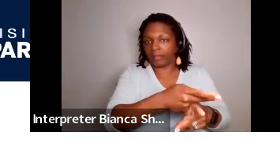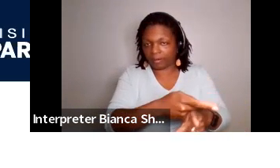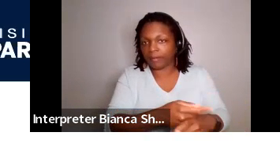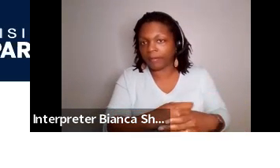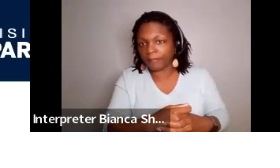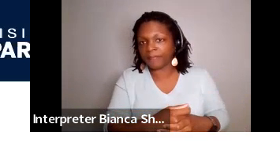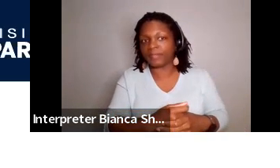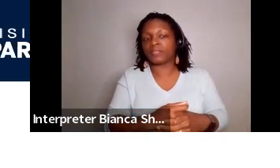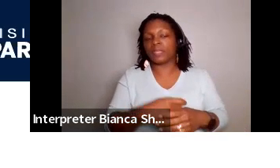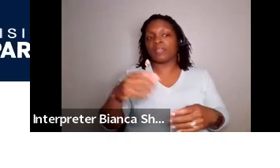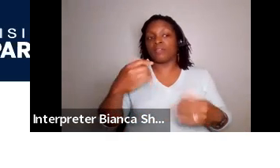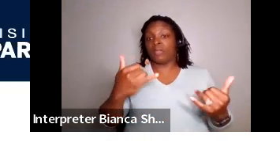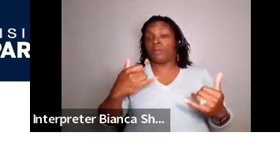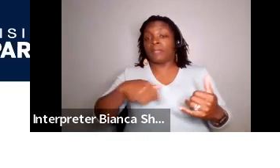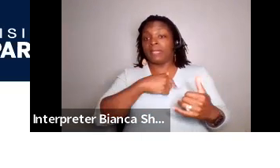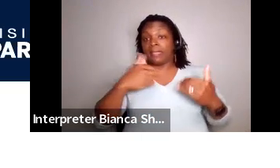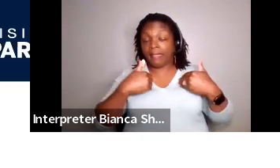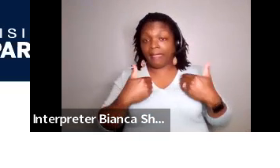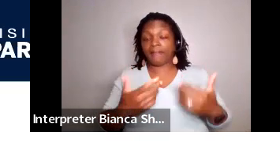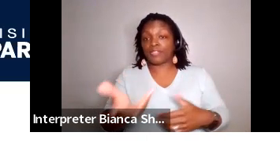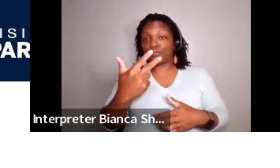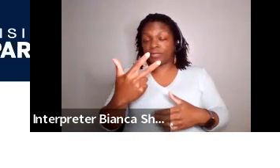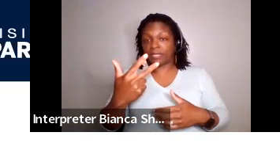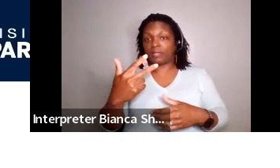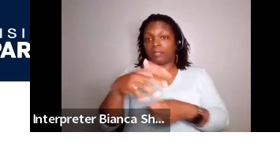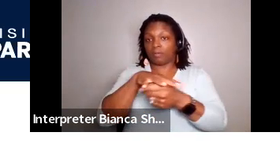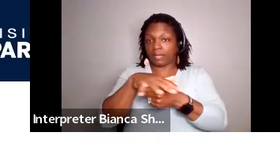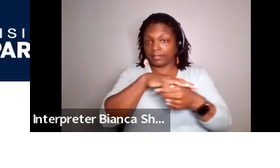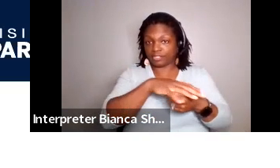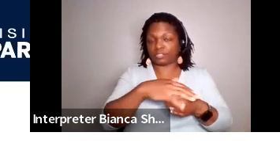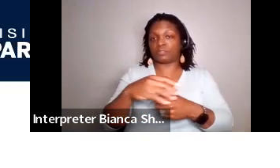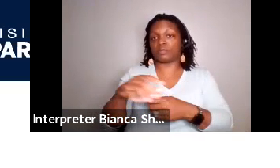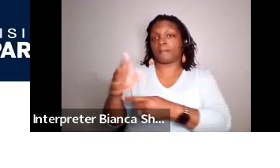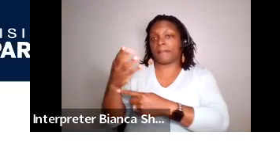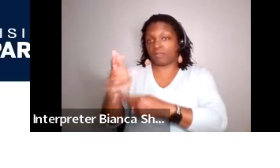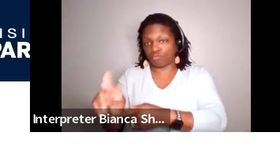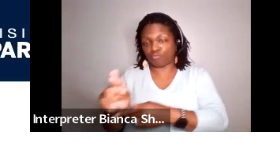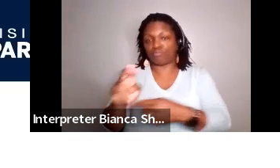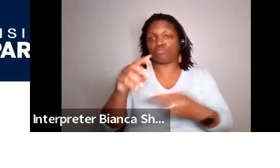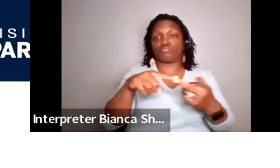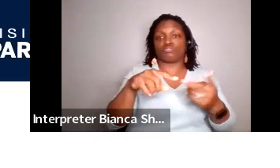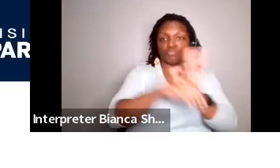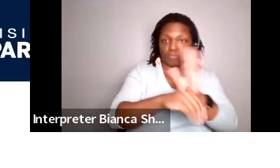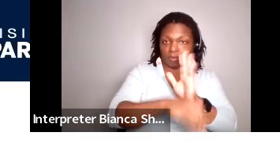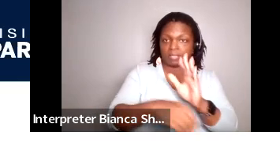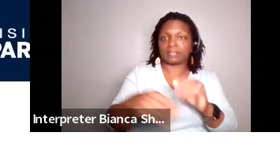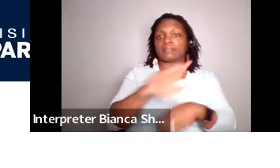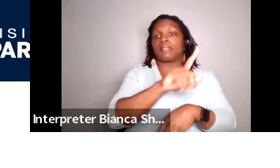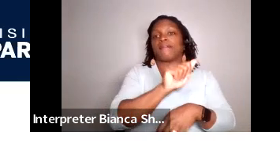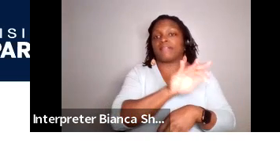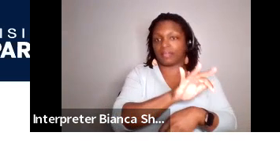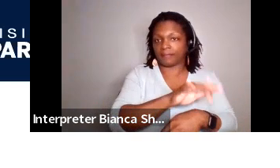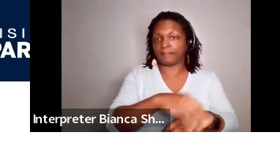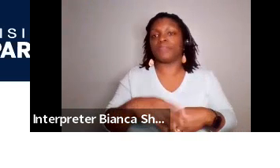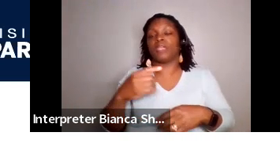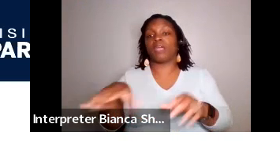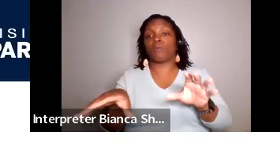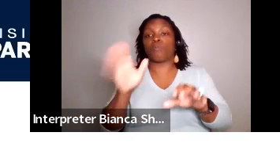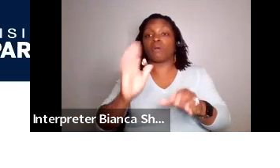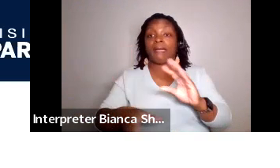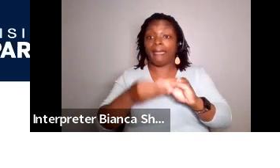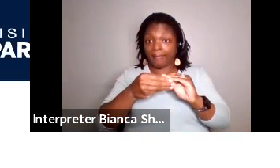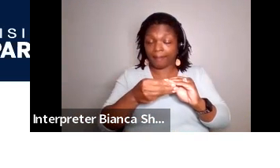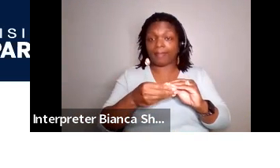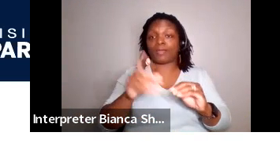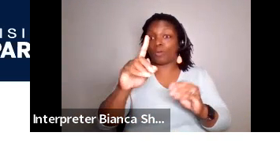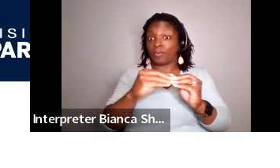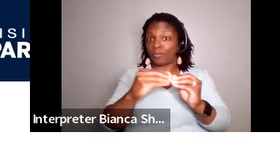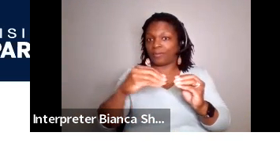And right now we have locations 3 locations we have one in Baton Rouge, one in the world, and one in Lafayette, and during this next year we're gonna be adding 2 locations one in shreveport.